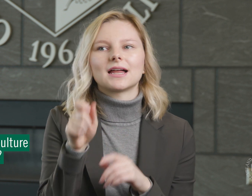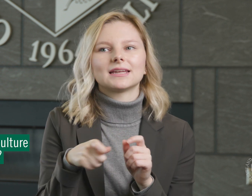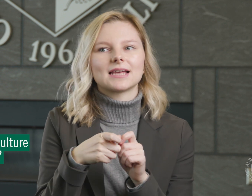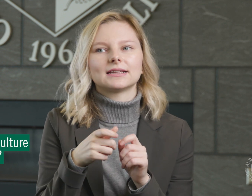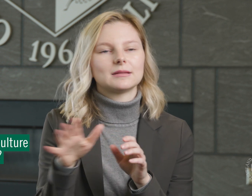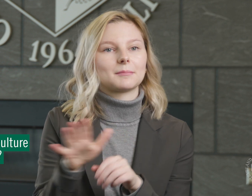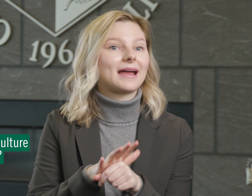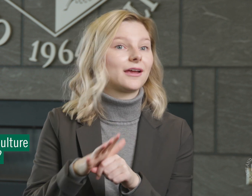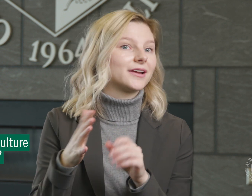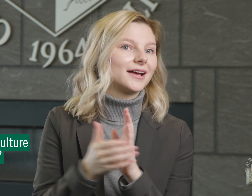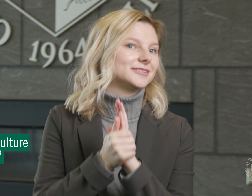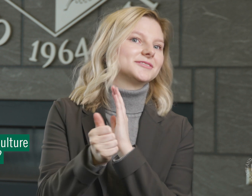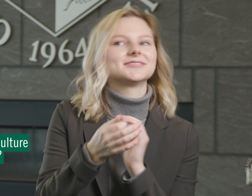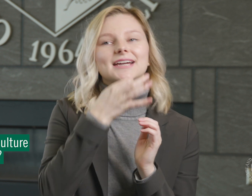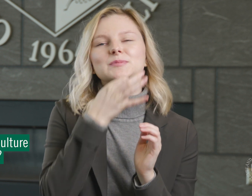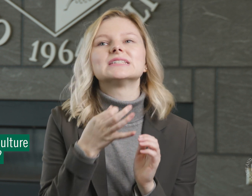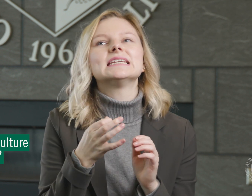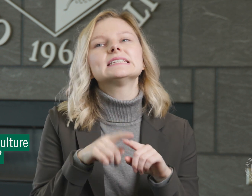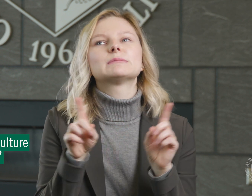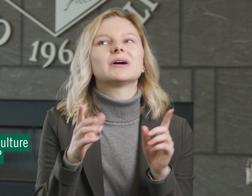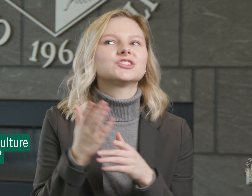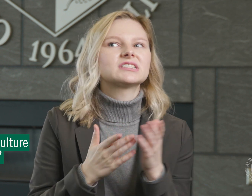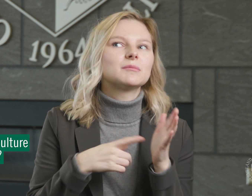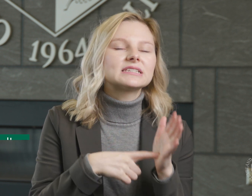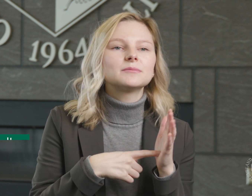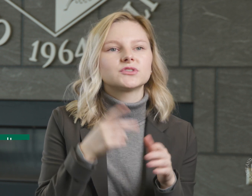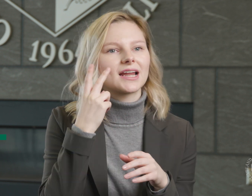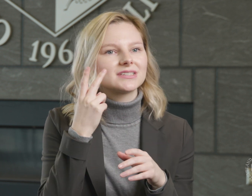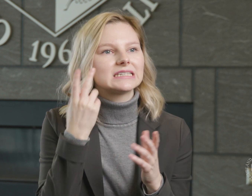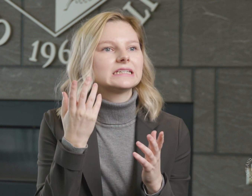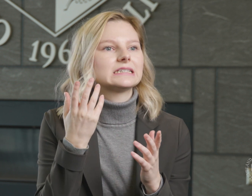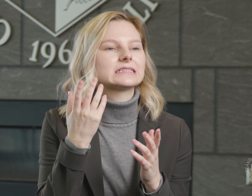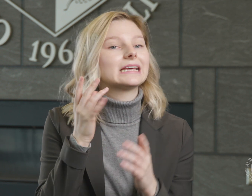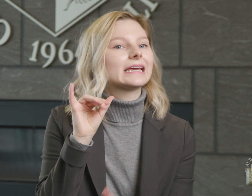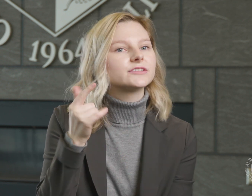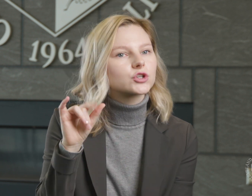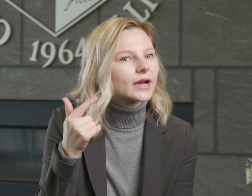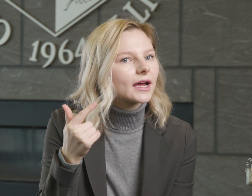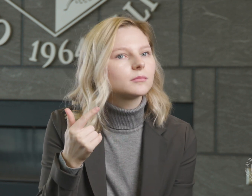not exactly like my area of expertise but just some examples that I've seen is like Instagram